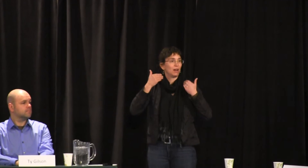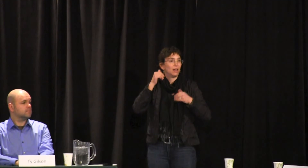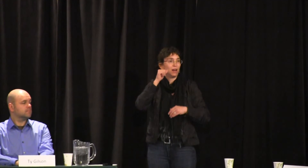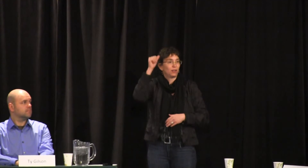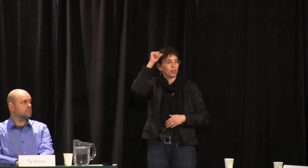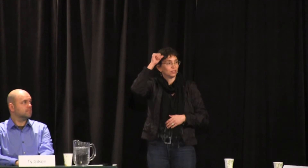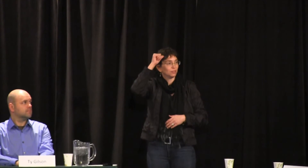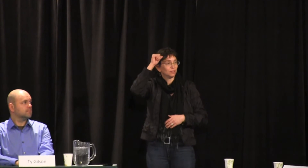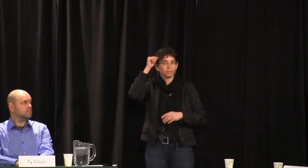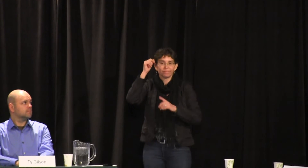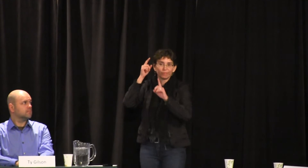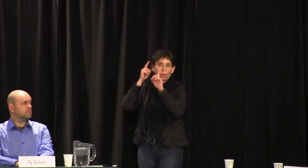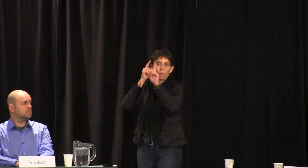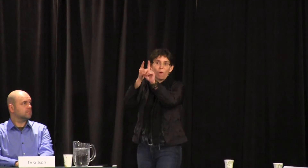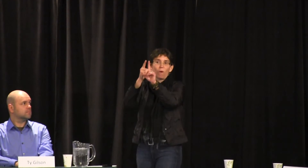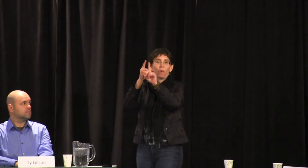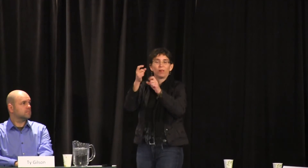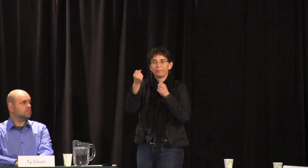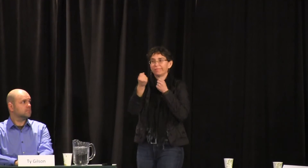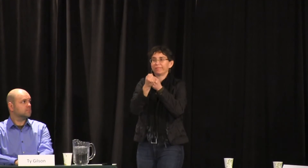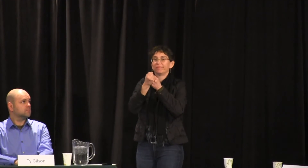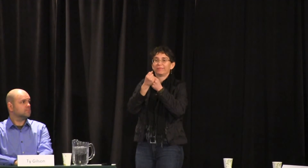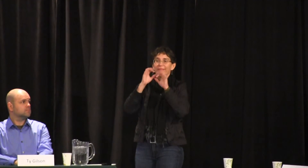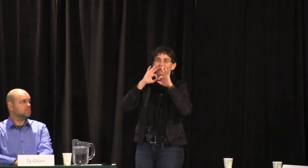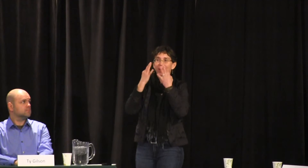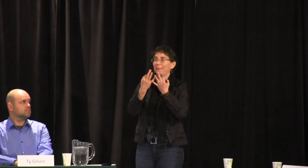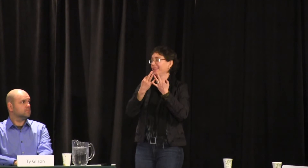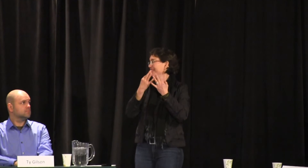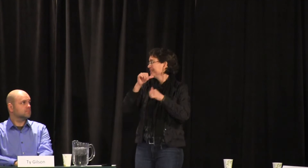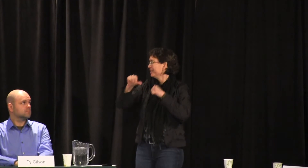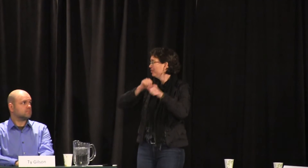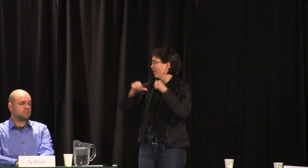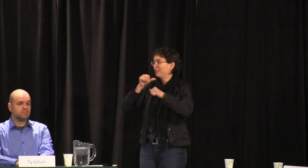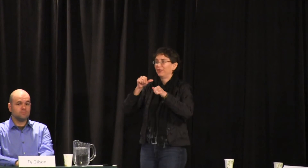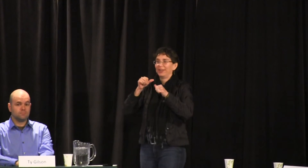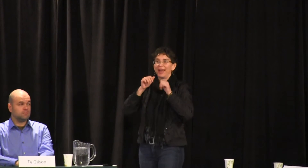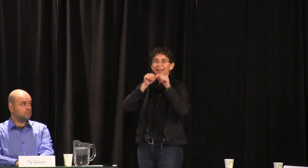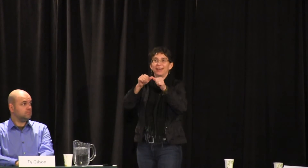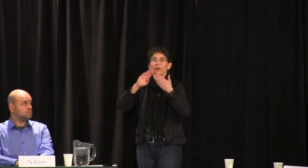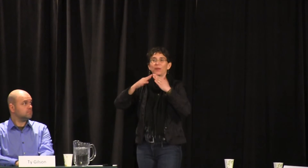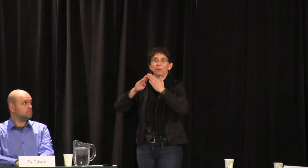We want to make students successful. We want them to have successful adult lives. And so our goal is to support them